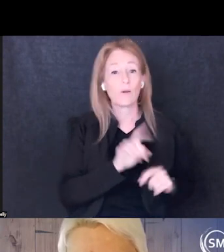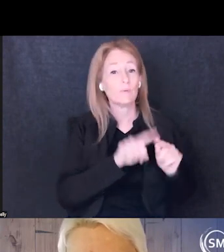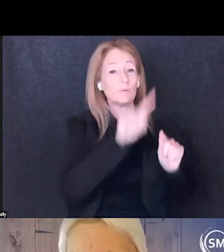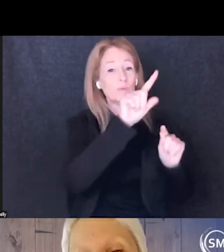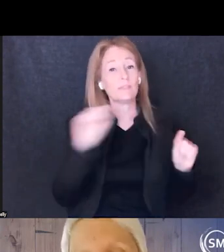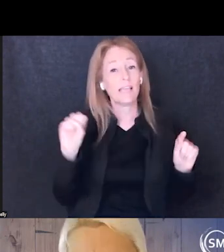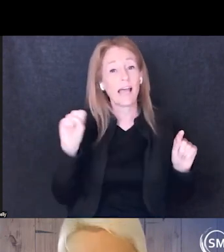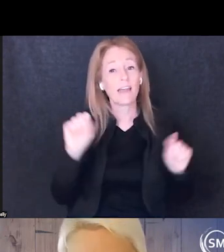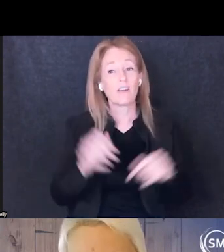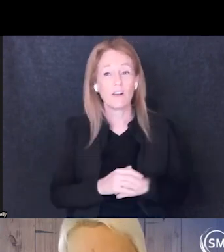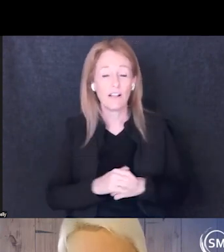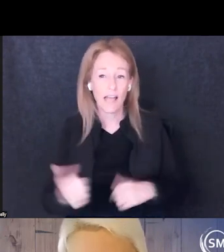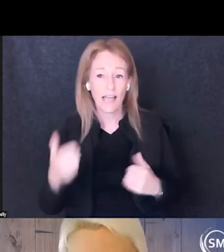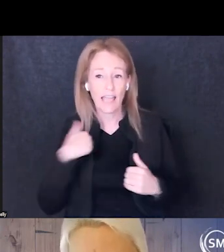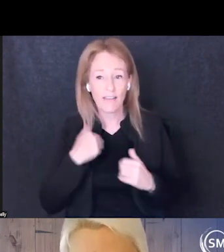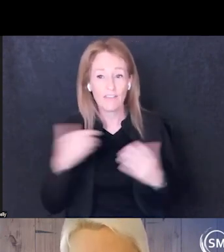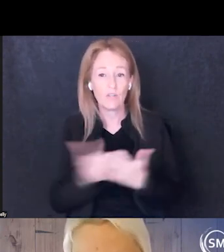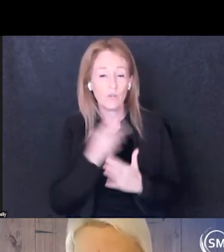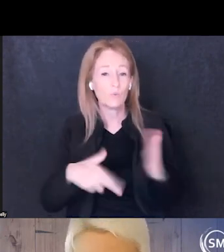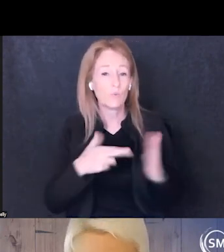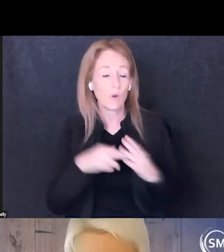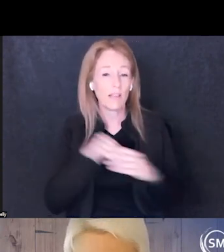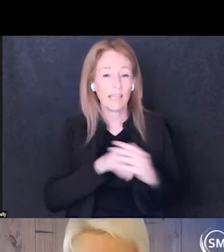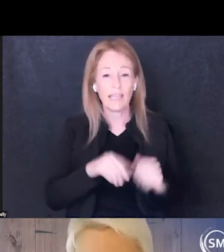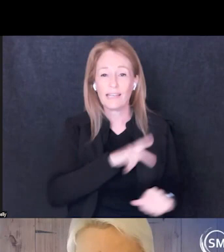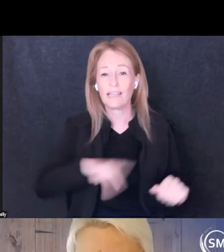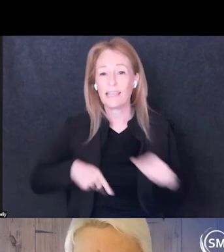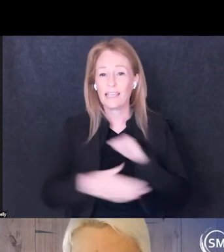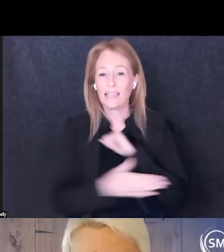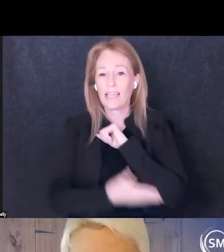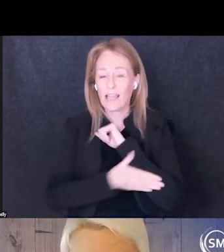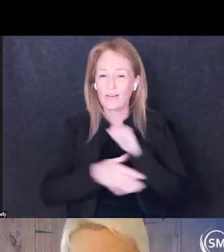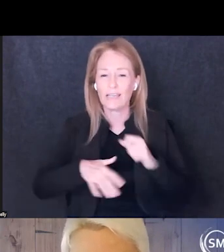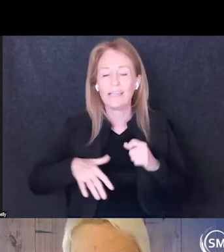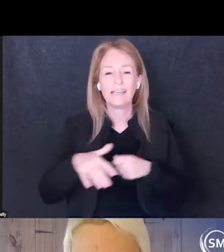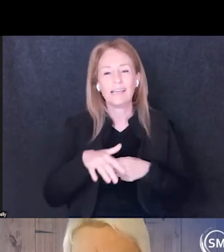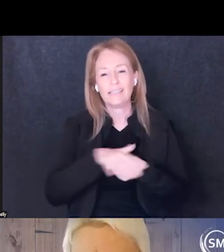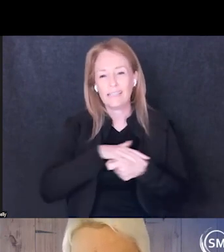I AM IN THE COUNTY THAT SURROUNDS THAT AND INCLUDES IT.